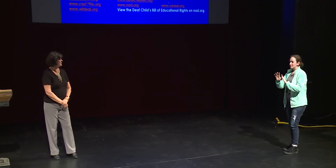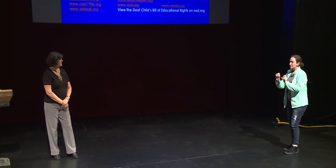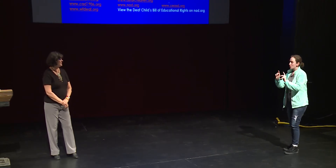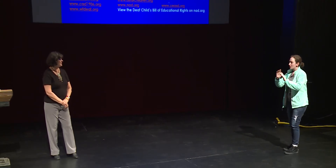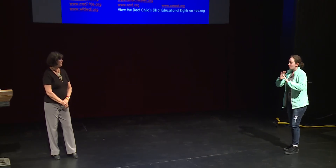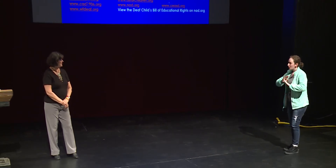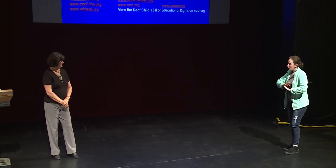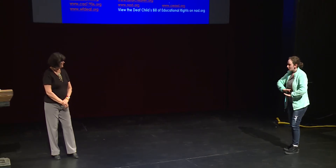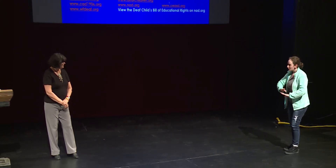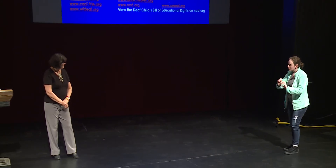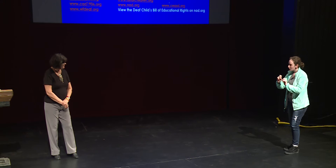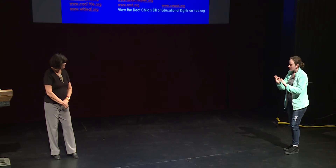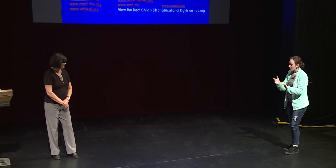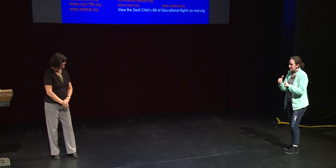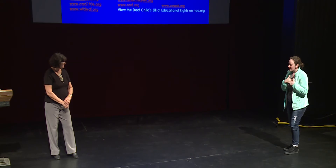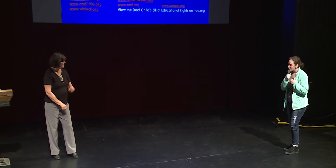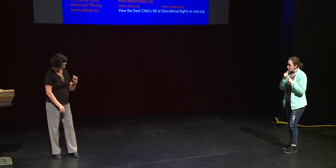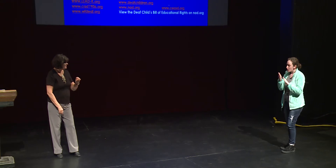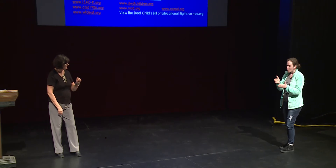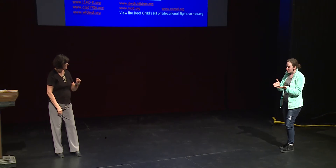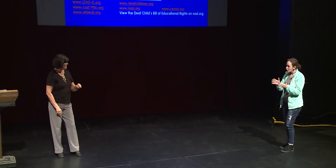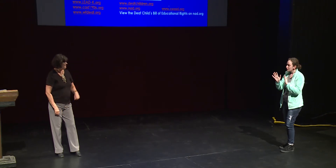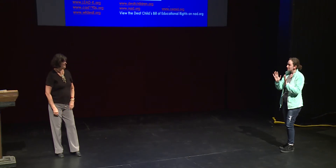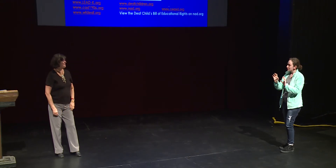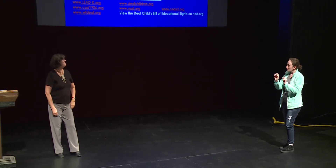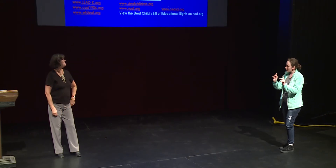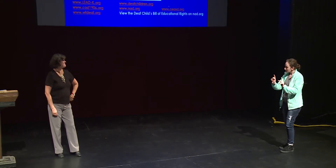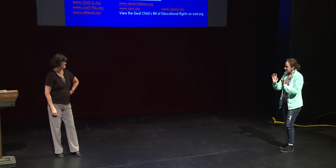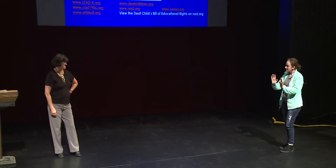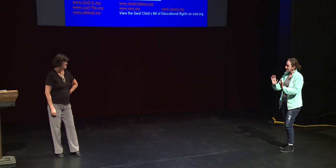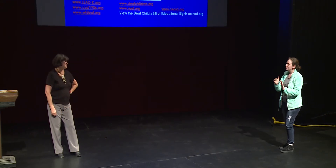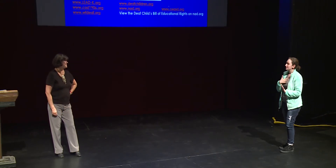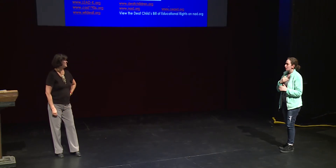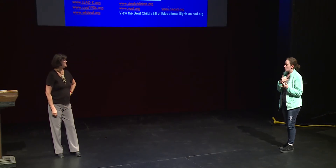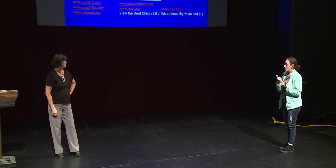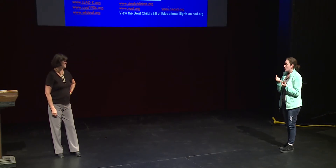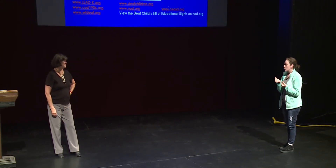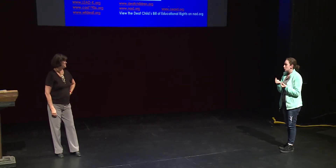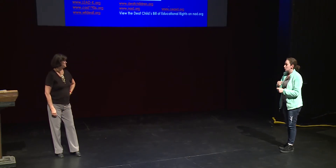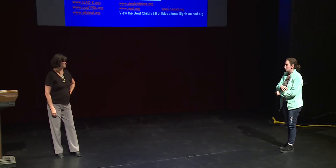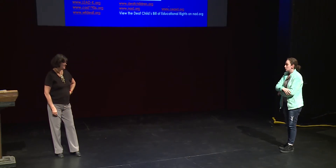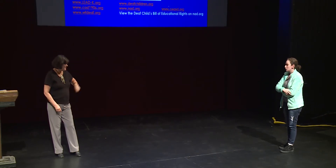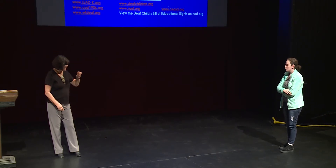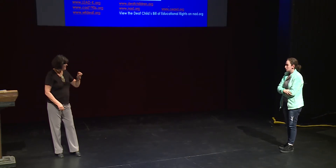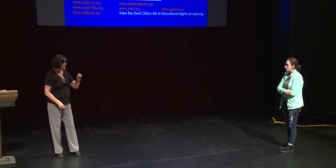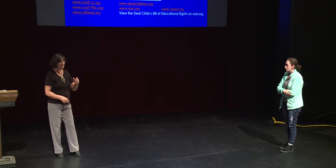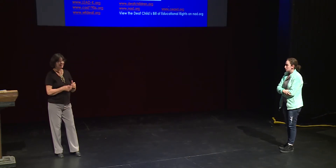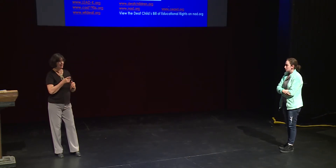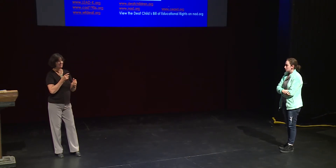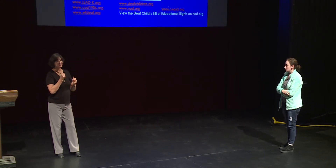have a deaf baby, that they're reassured that things will be OK and that they have the resources to know